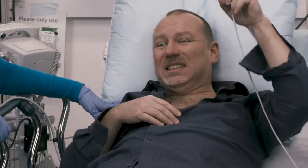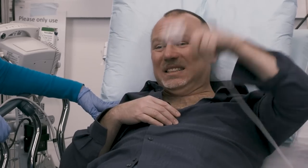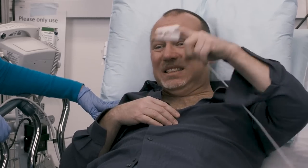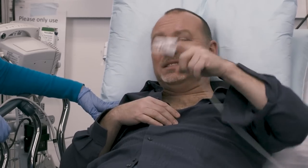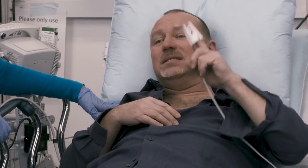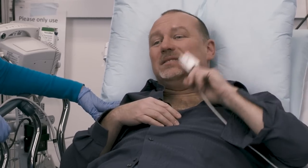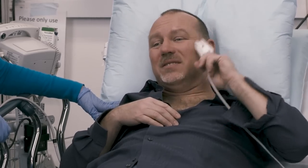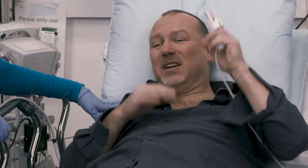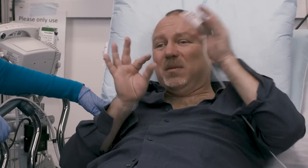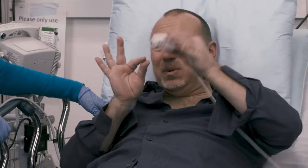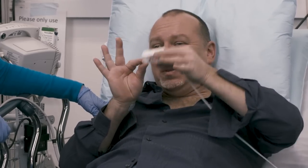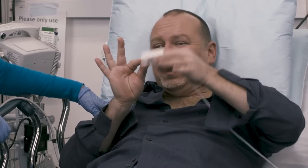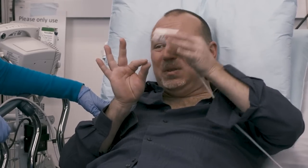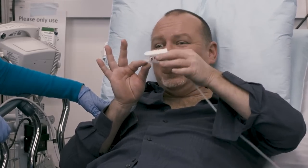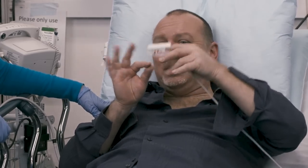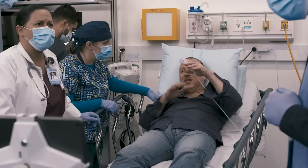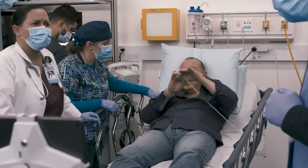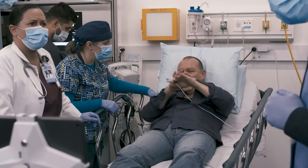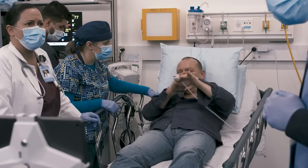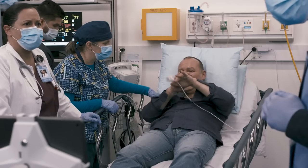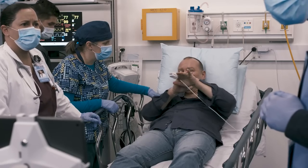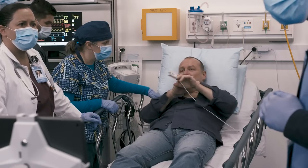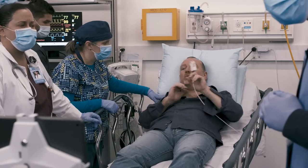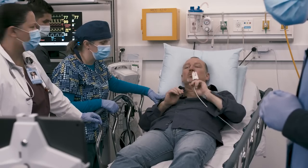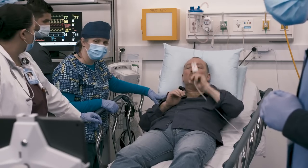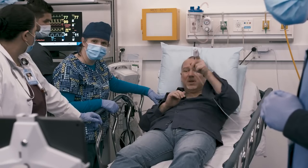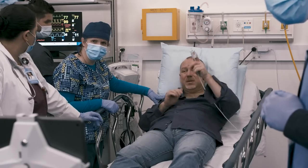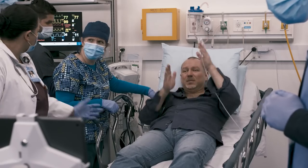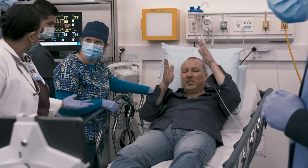I need a Deaf Interpreter - a tactile interpreter.